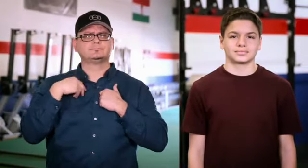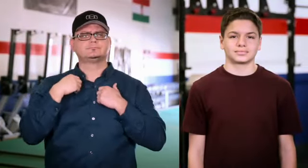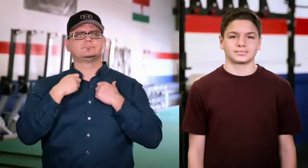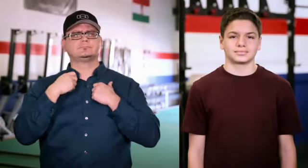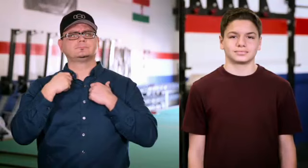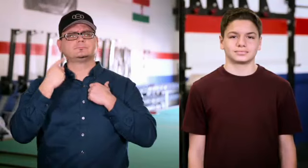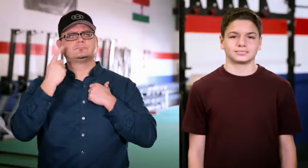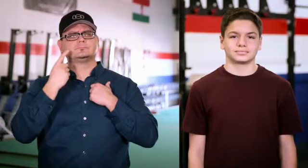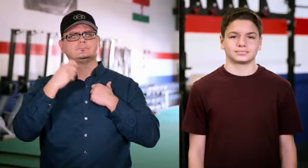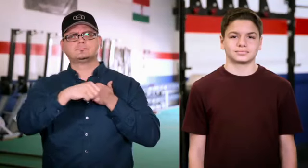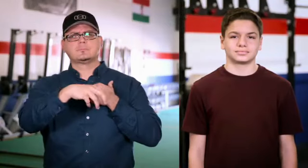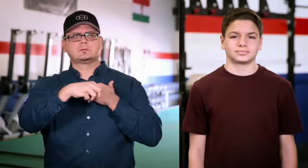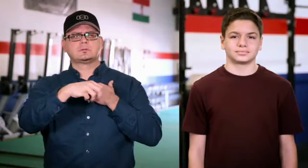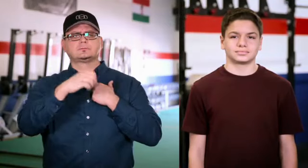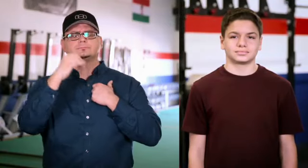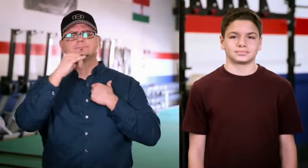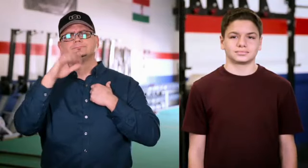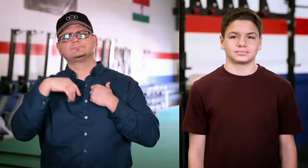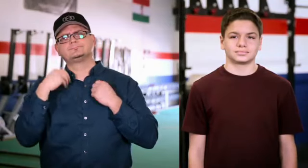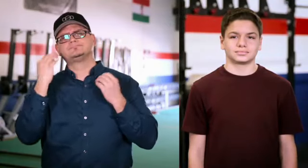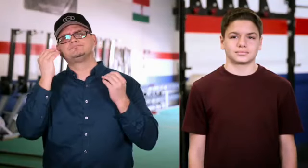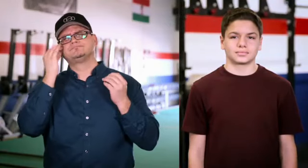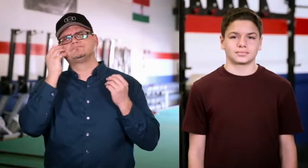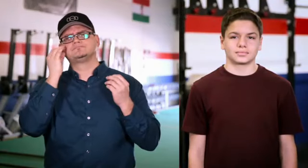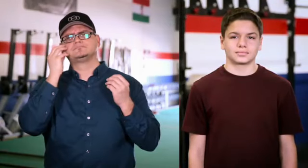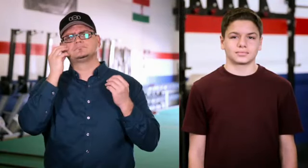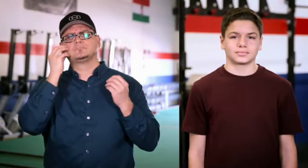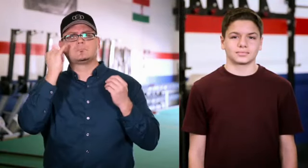As the pain throbbed, I thought to myself.